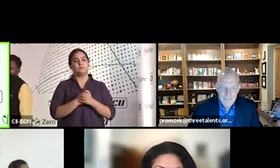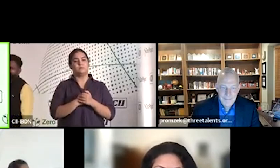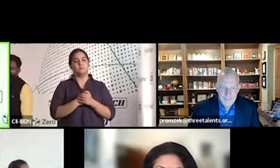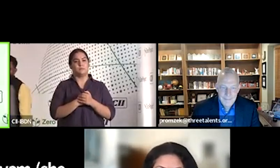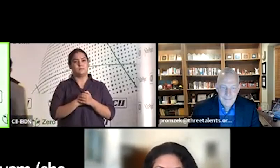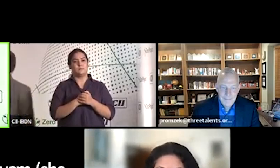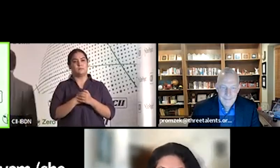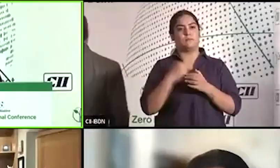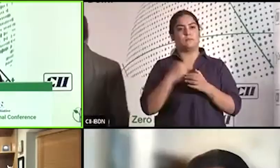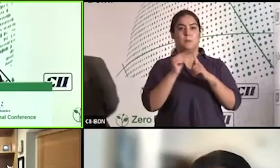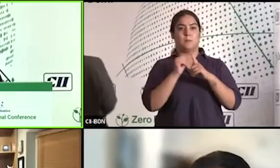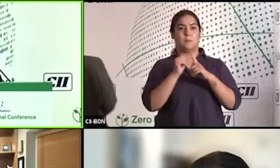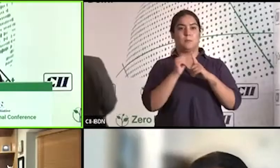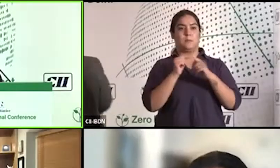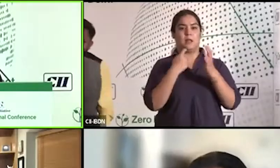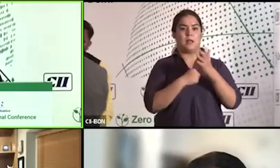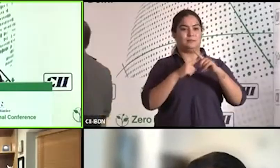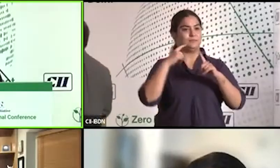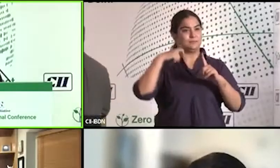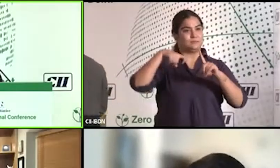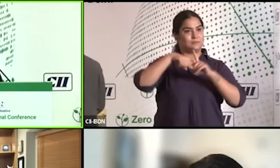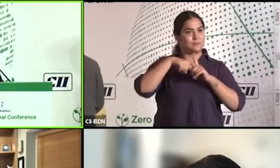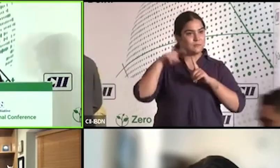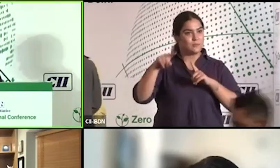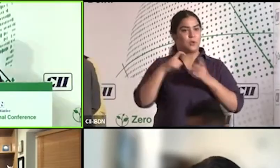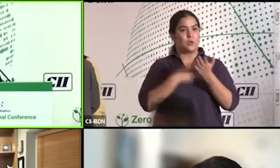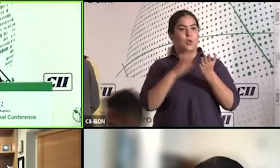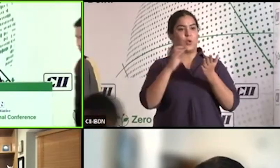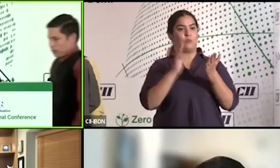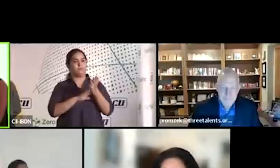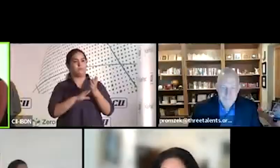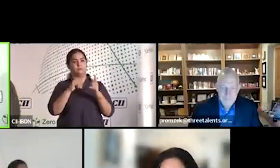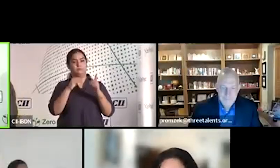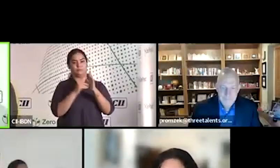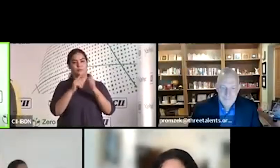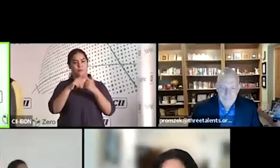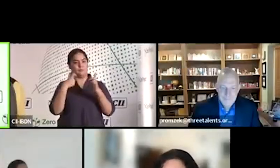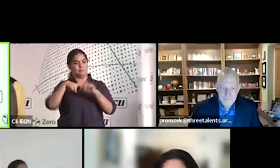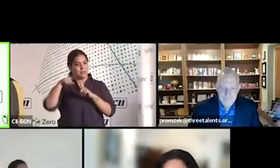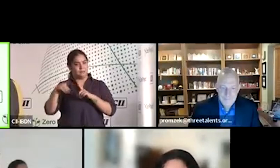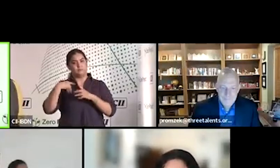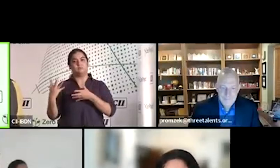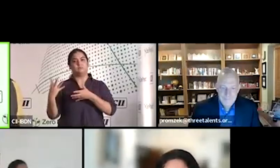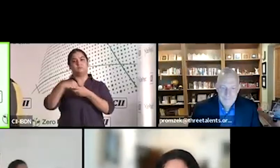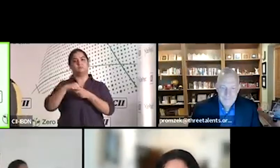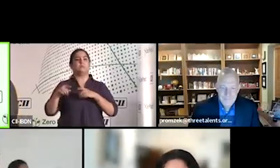Patrick Rumsey, Bridge to Opportunity. United States, who would be joining us, virtually